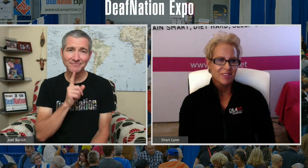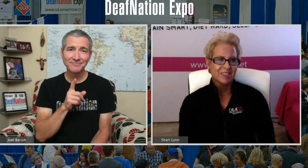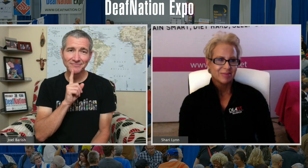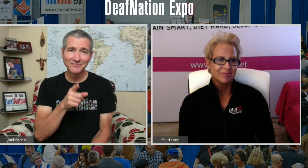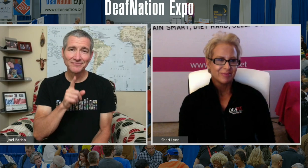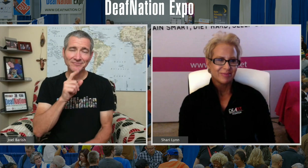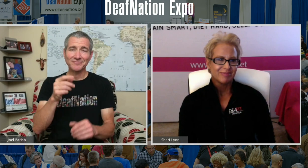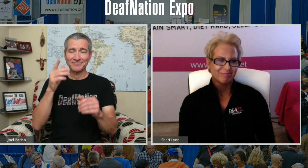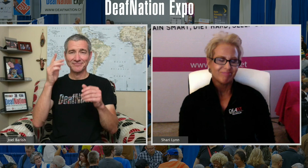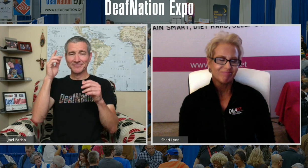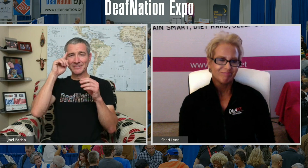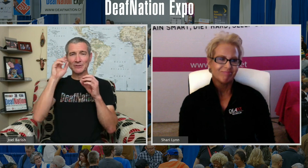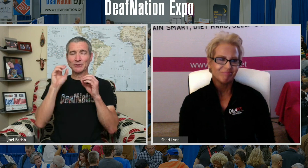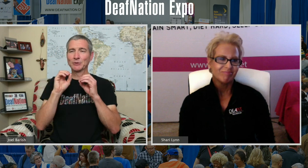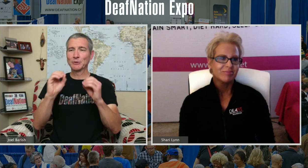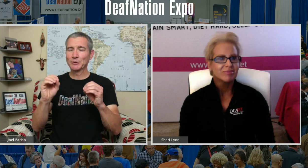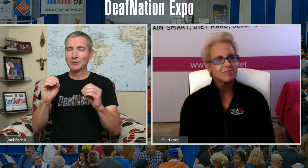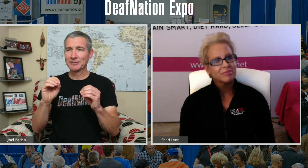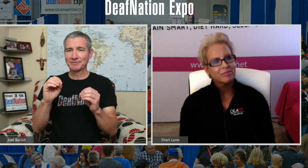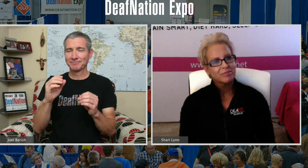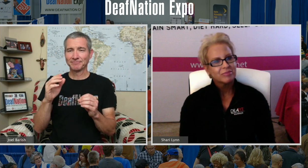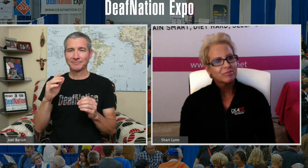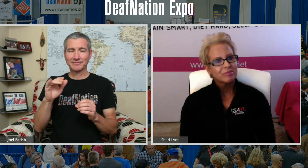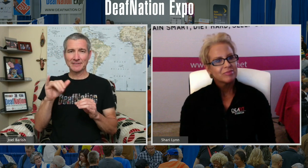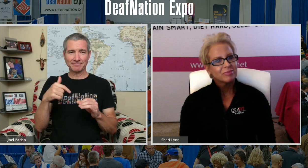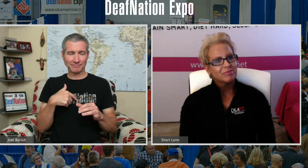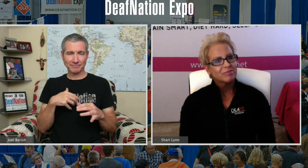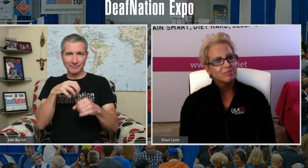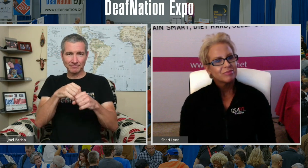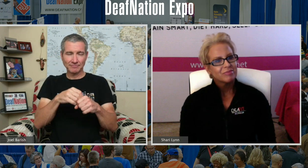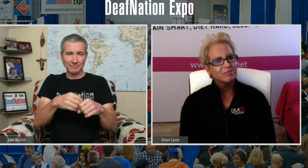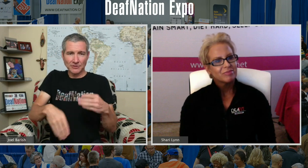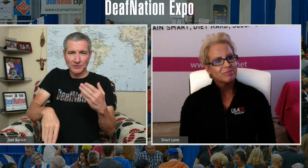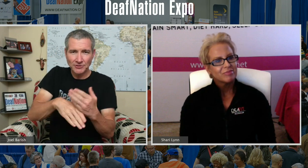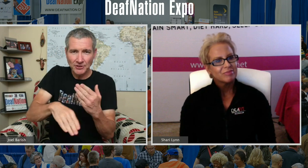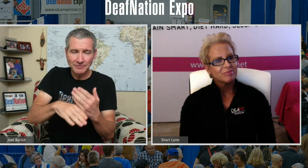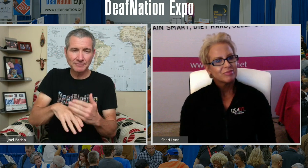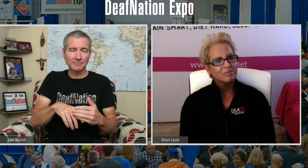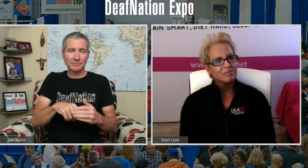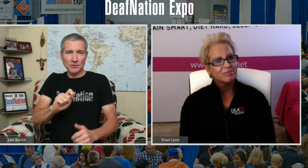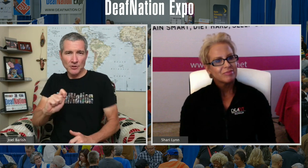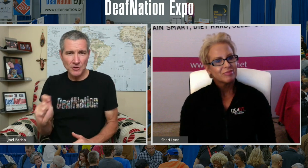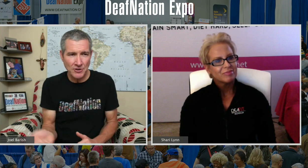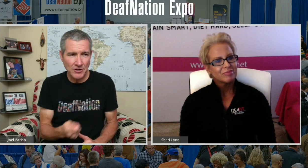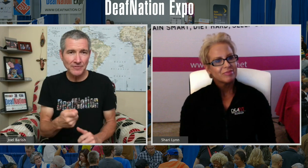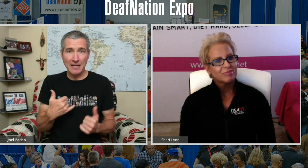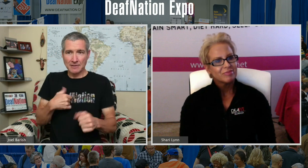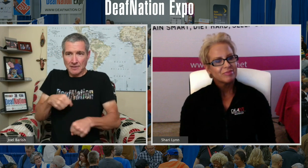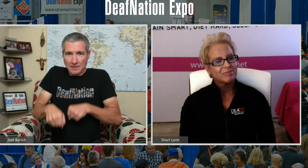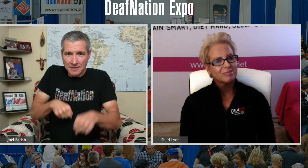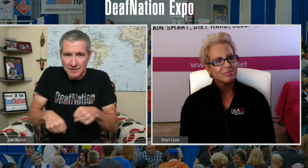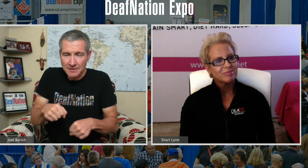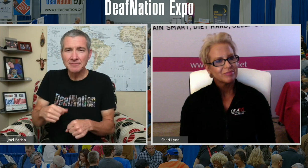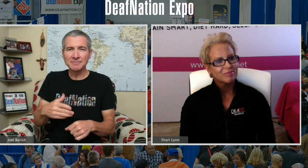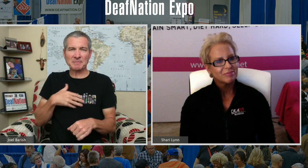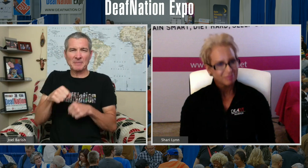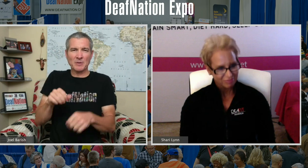True. I think there is no such thing as… In soccer and golf, and now I bike.